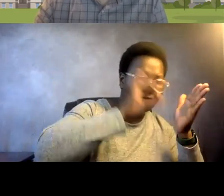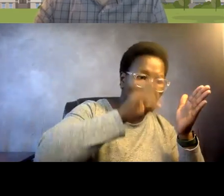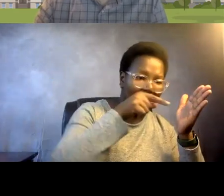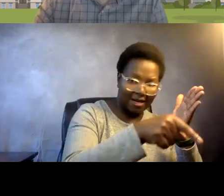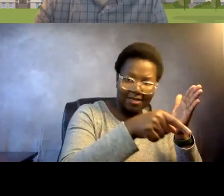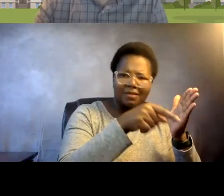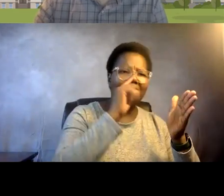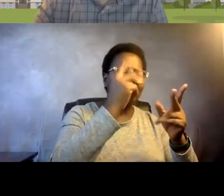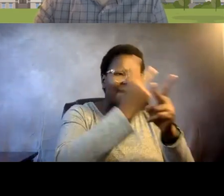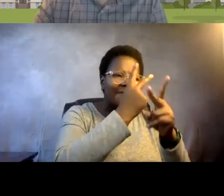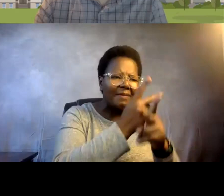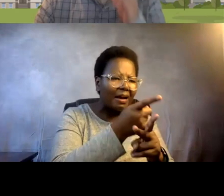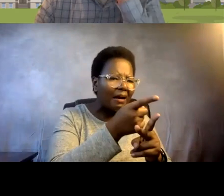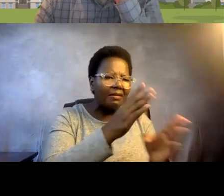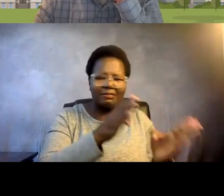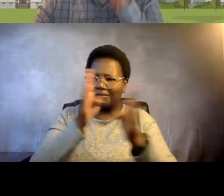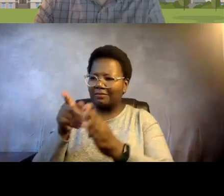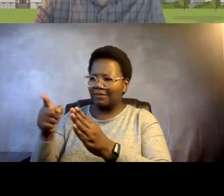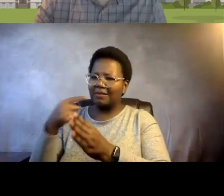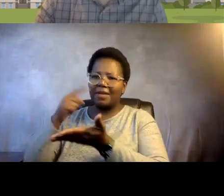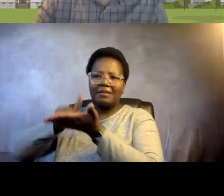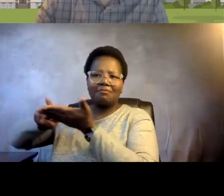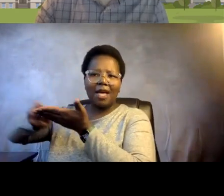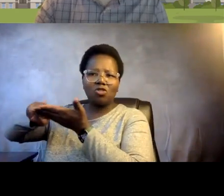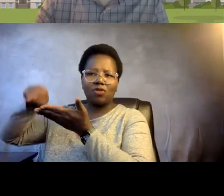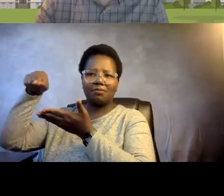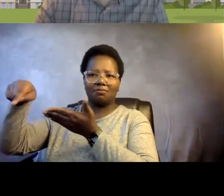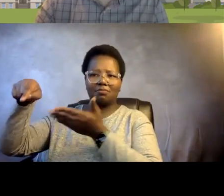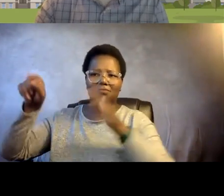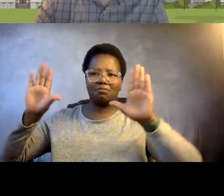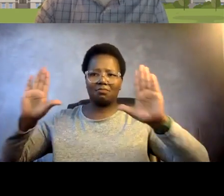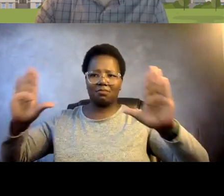out what's going on. Then I have another window that's my inspect, dig deep, see what's broken,